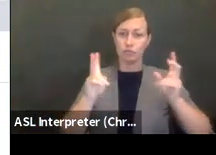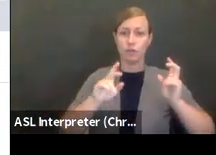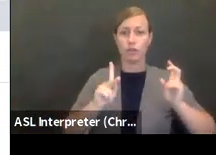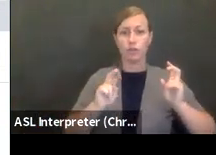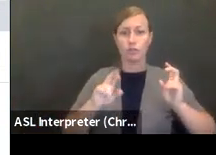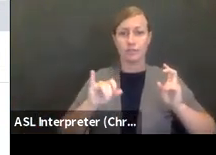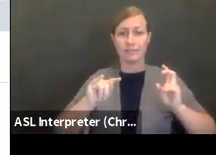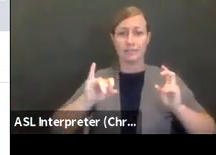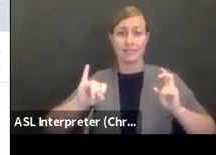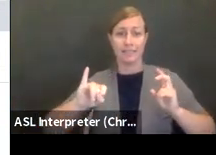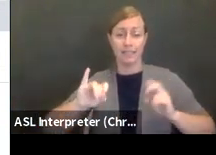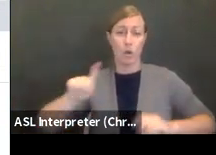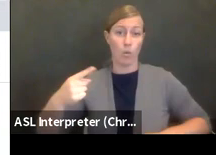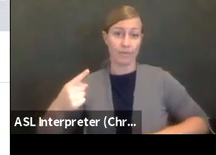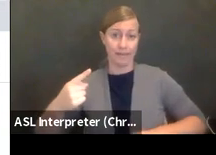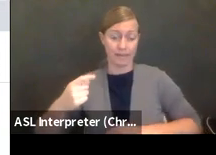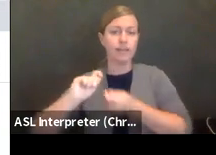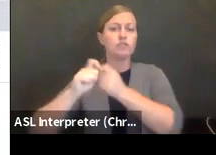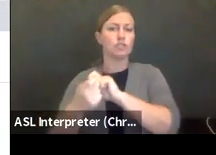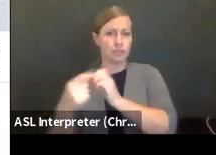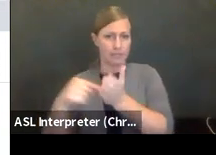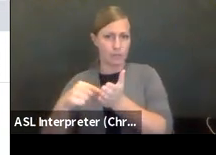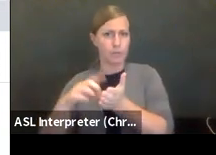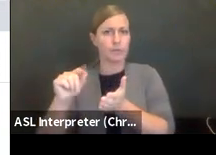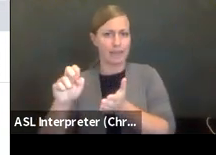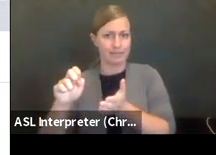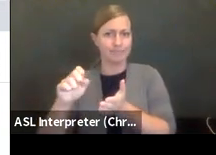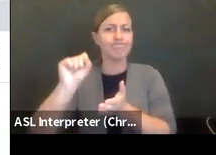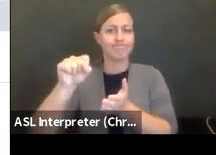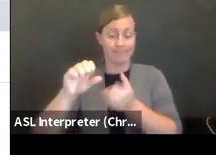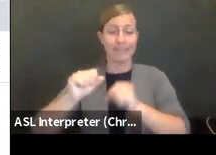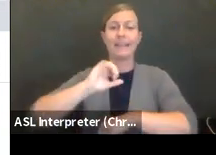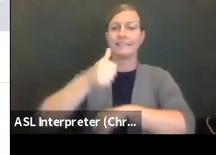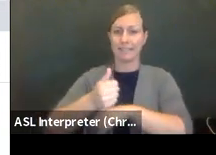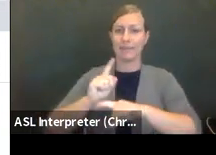ESD 112-- Kristina Wambold: And then I can change the due date, she can have a separate due date than the rest of the class.